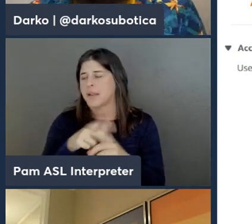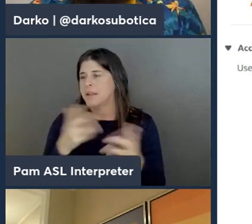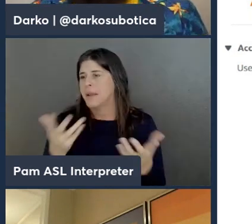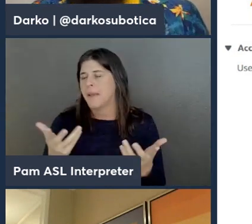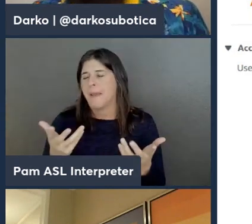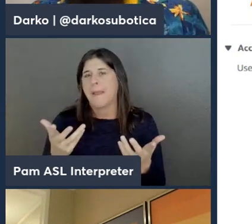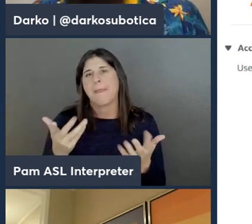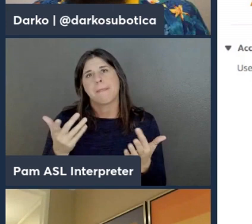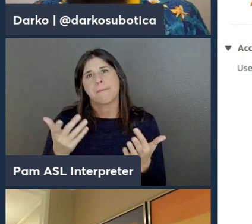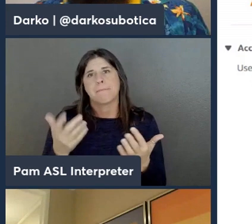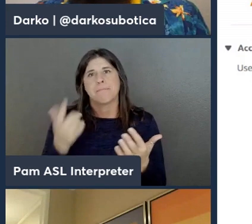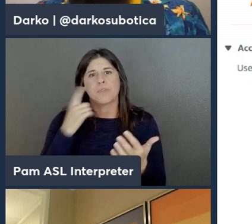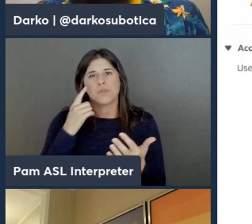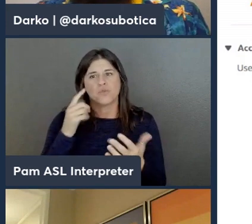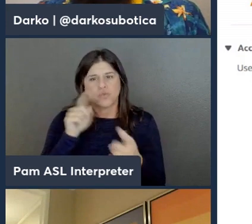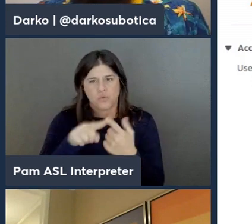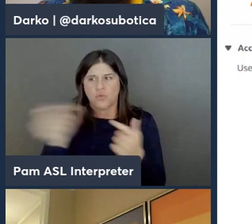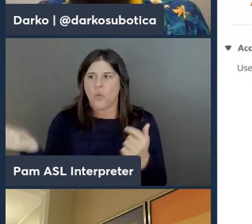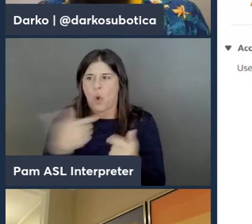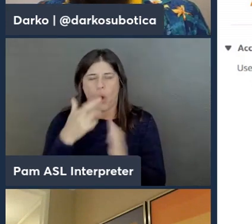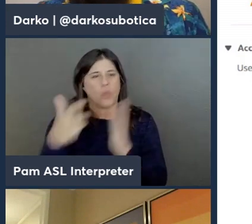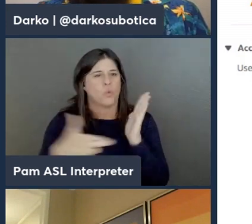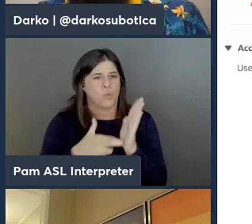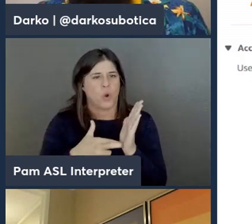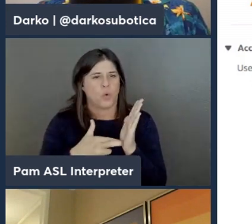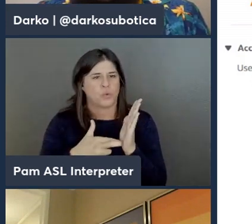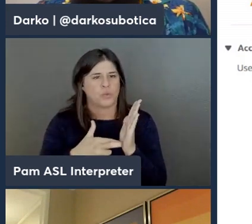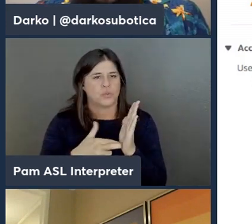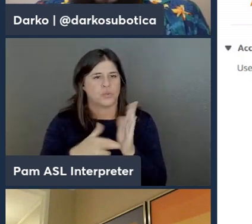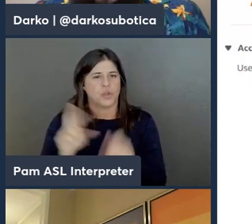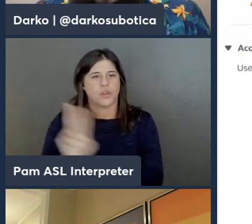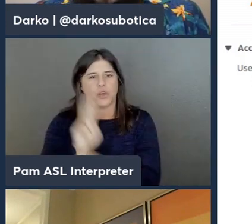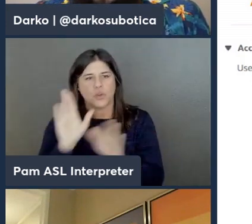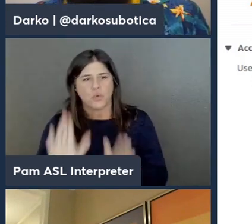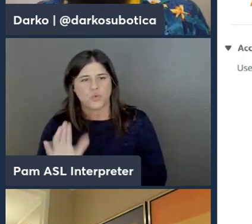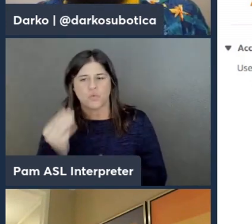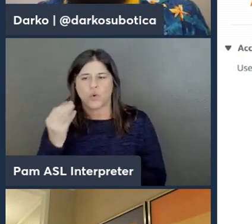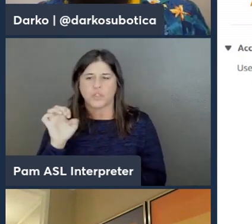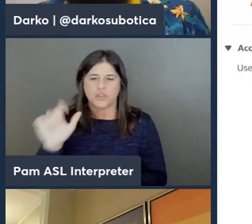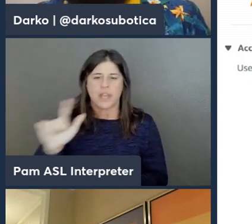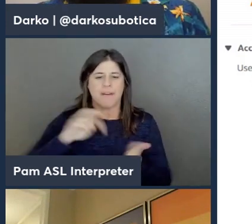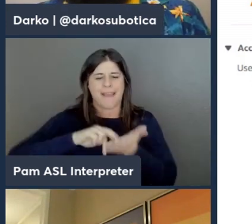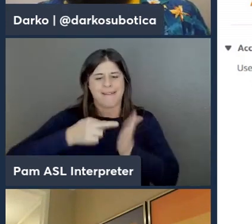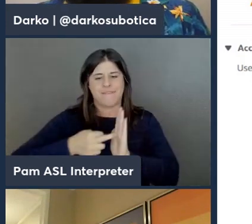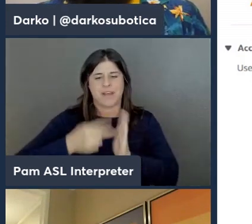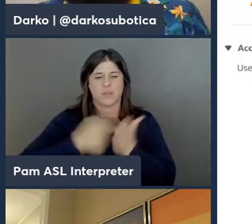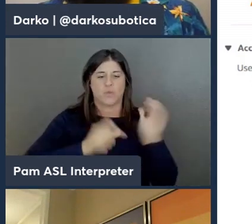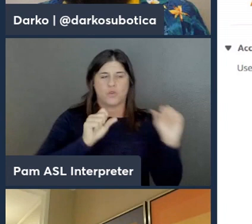to all the roles, individual user roles, or channel roles, that defines what you can, cannot do,